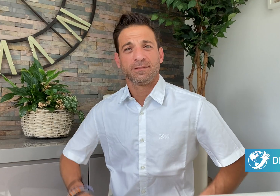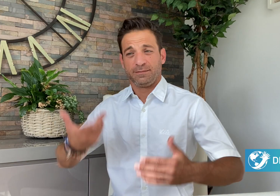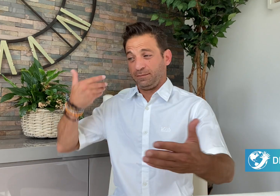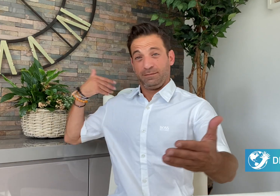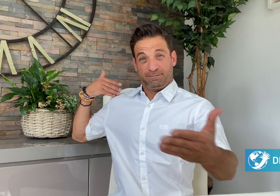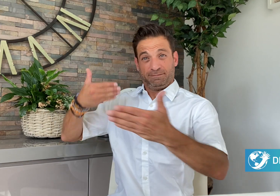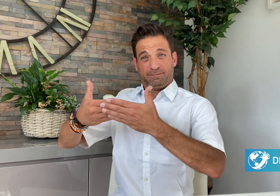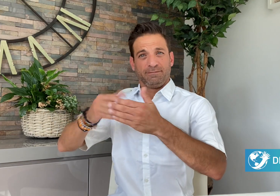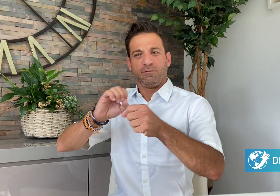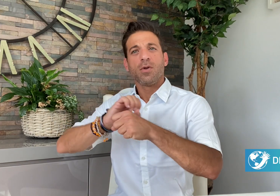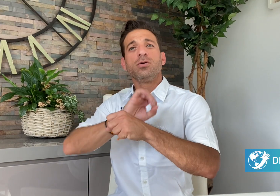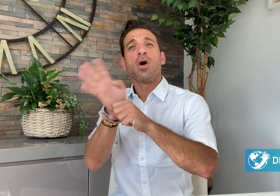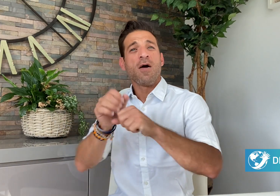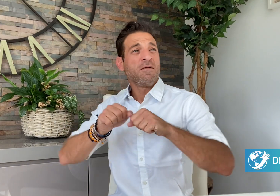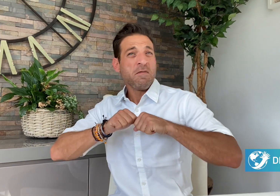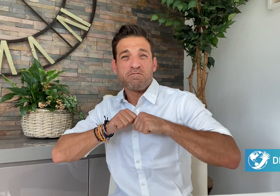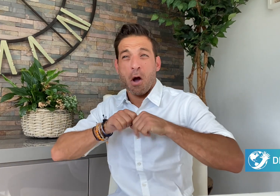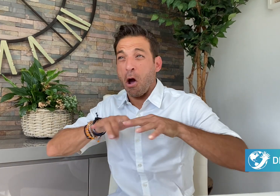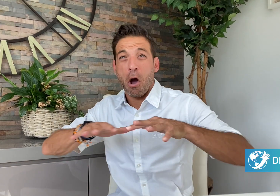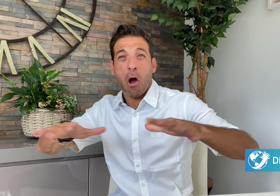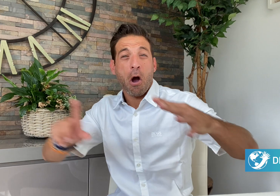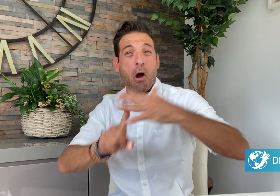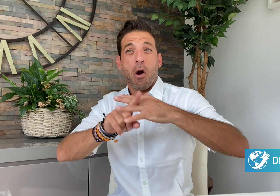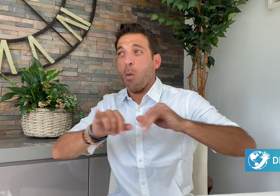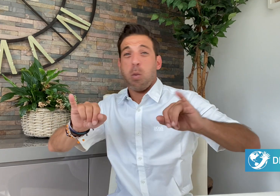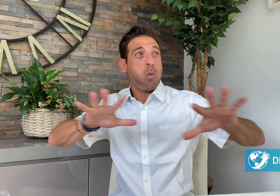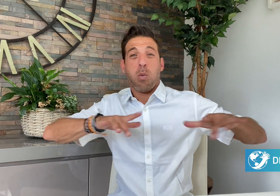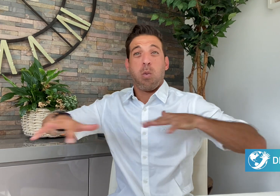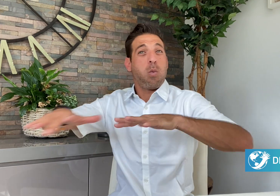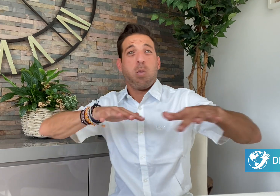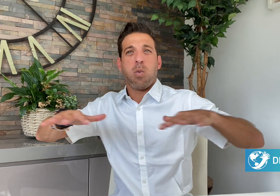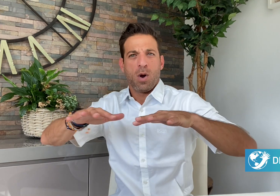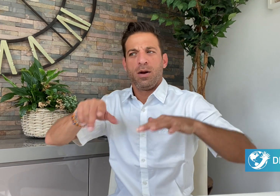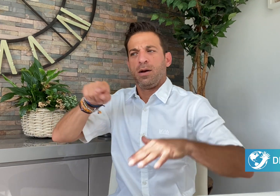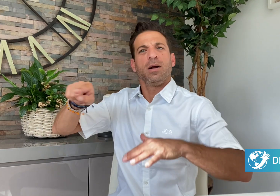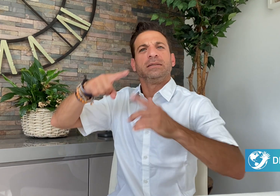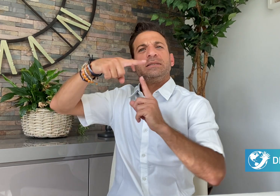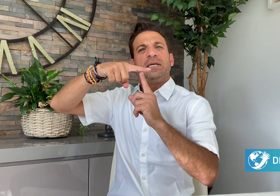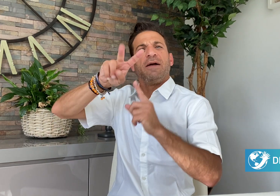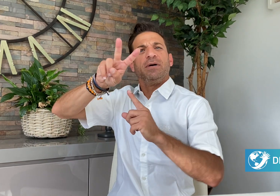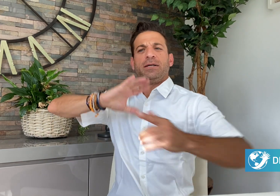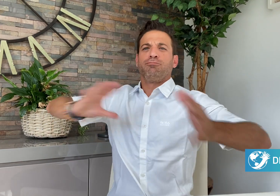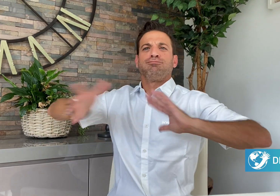Since the COVID-19 pandemic began, there has been an increase